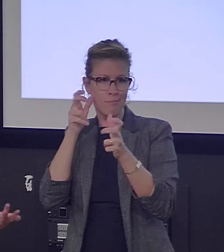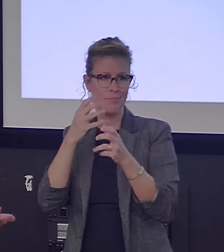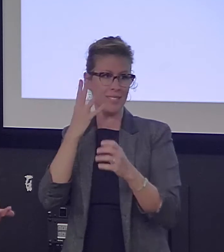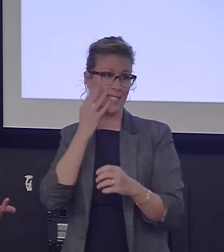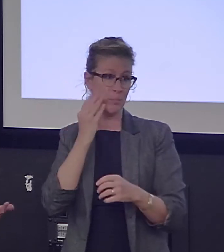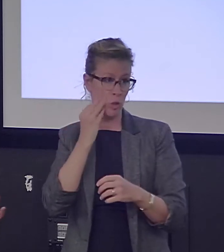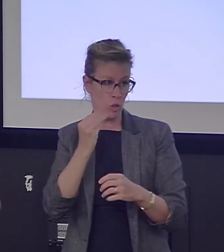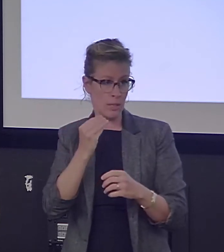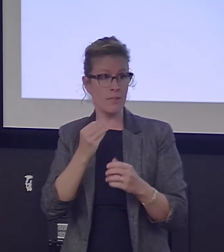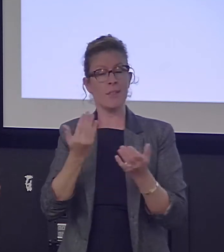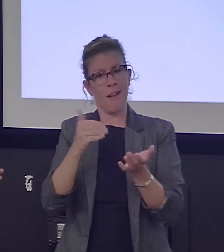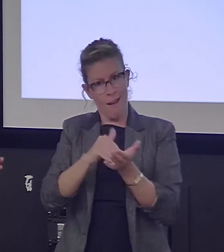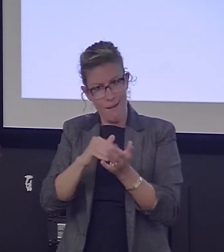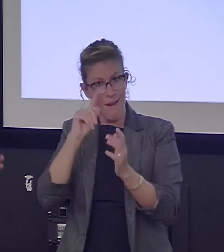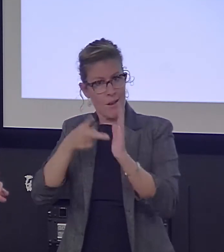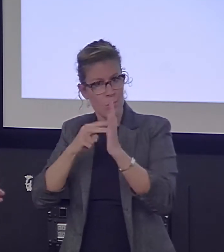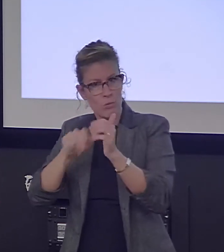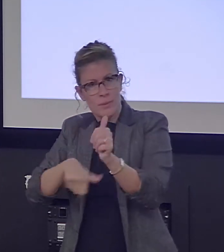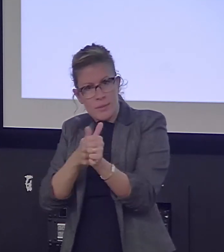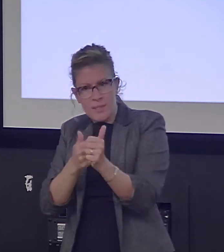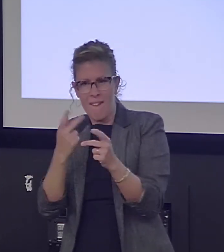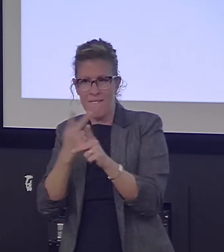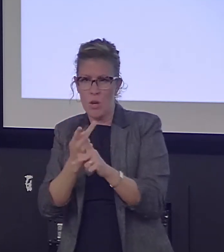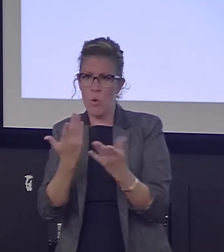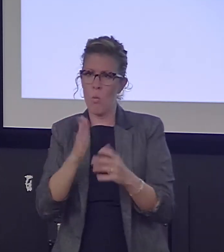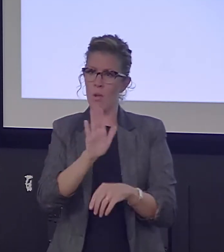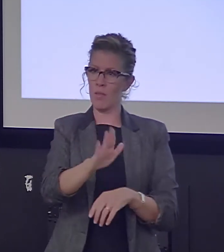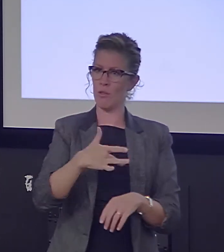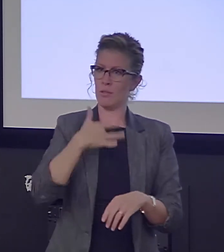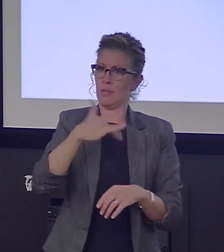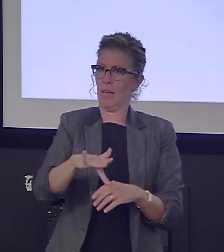the sensitive periods for the inputs that the barn owls need